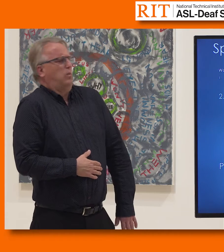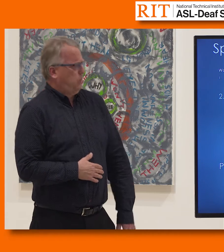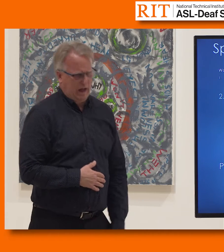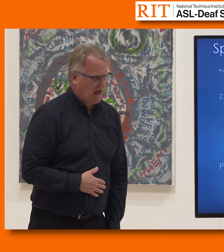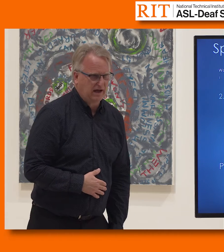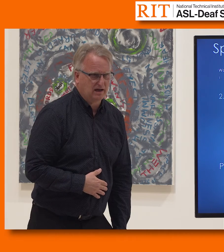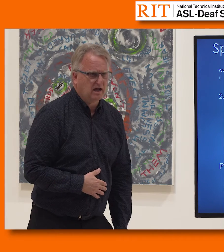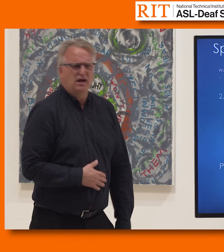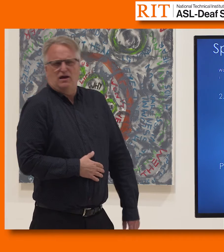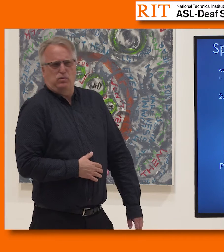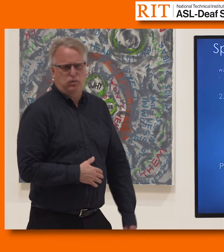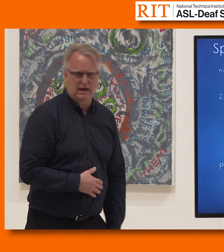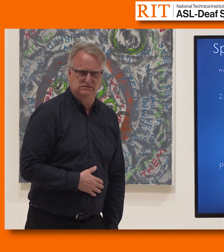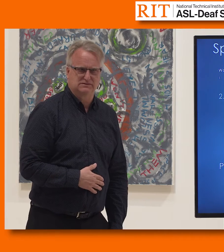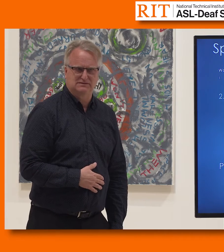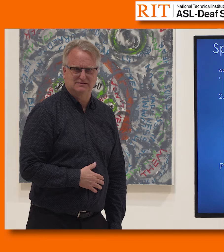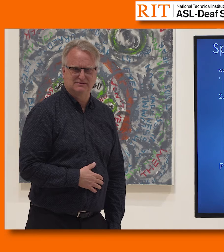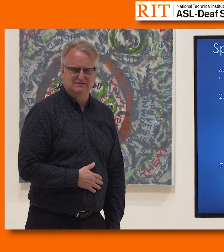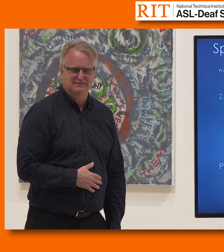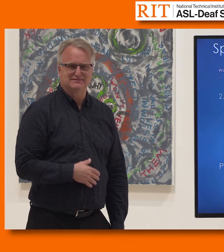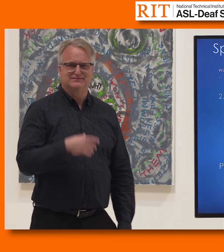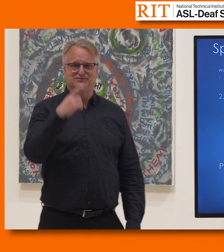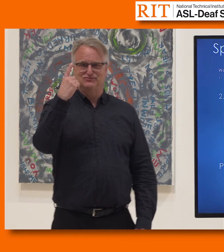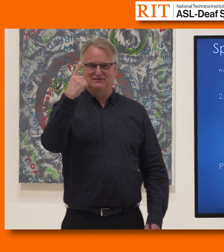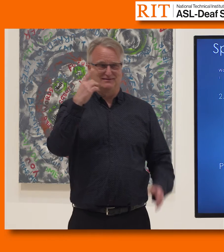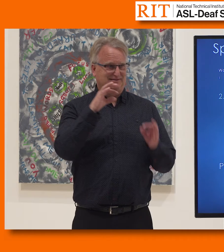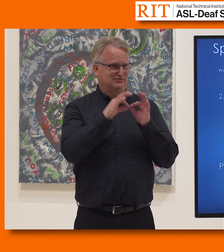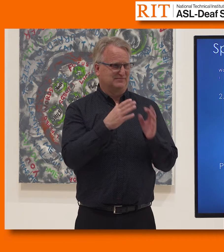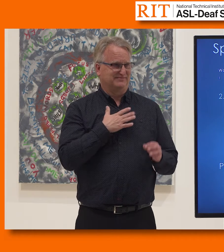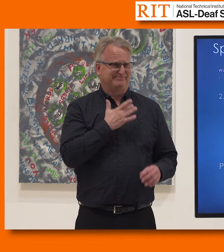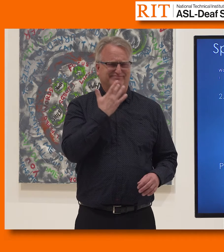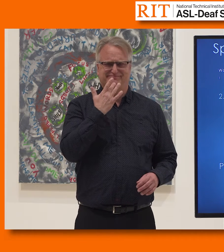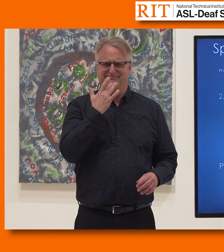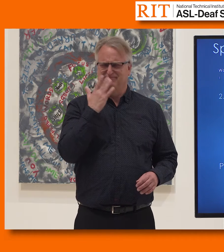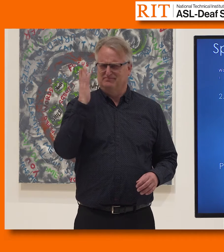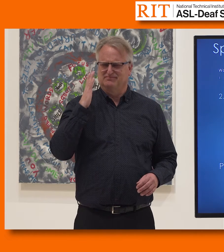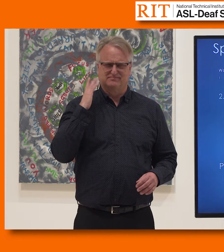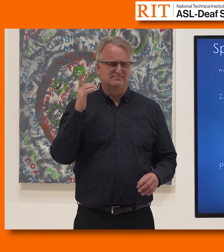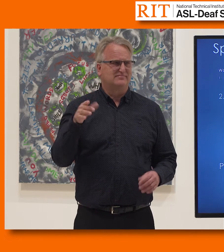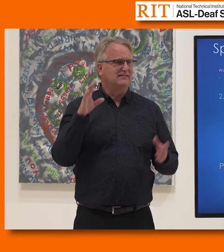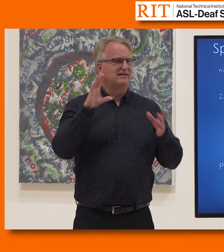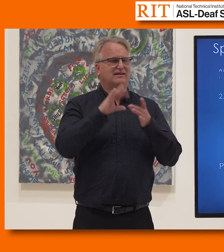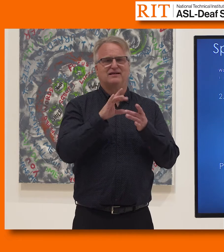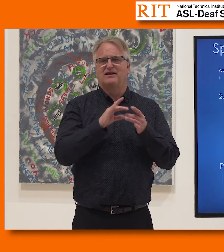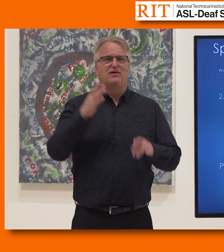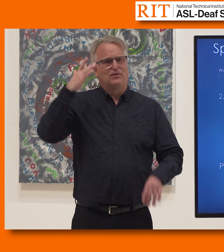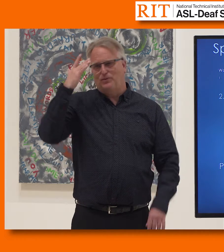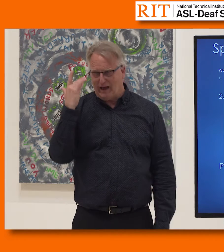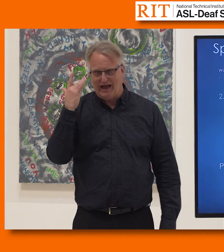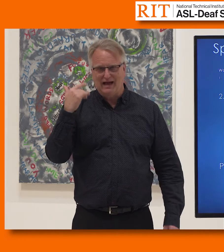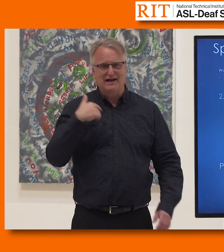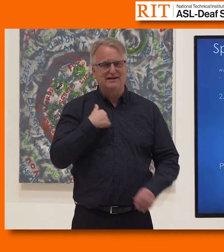It's an actual visceral, visceral response, a call and response. One of my favorite interpreters,